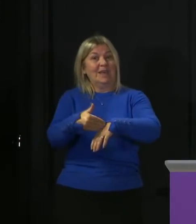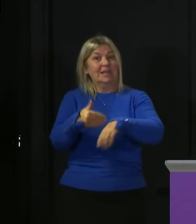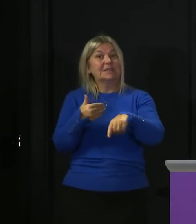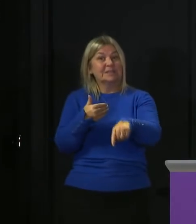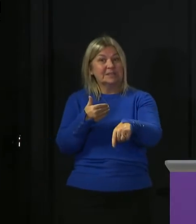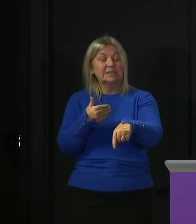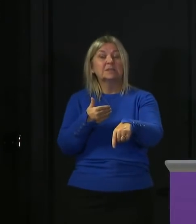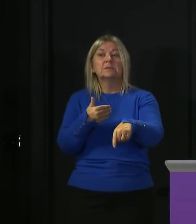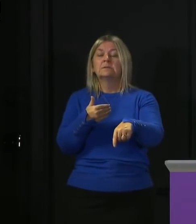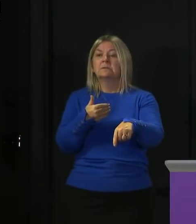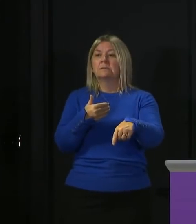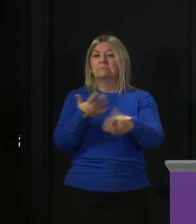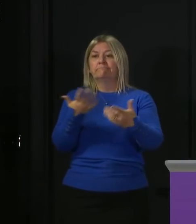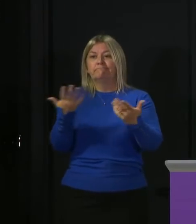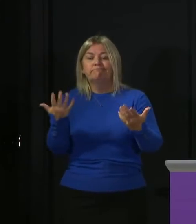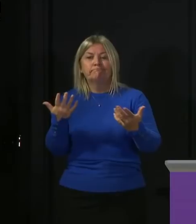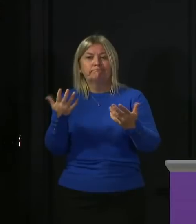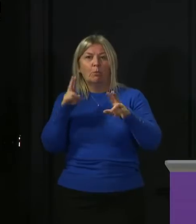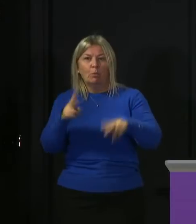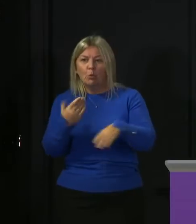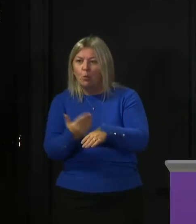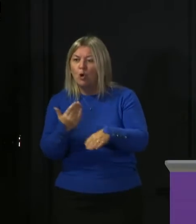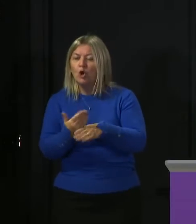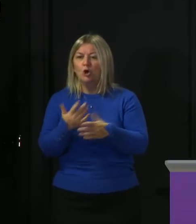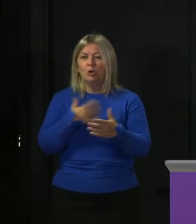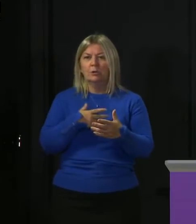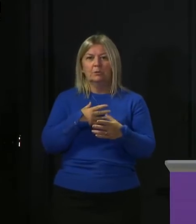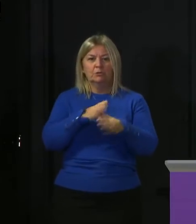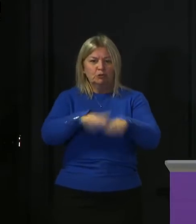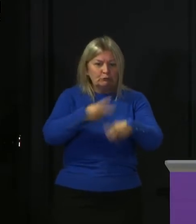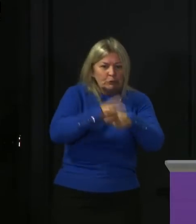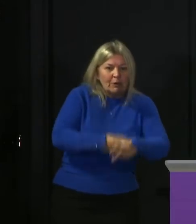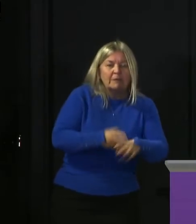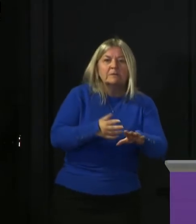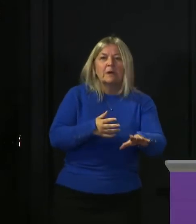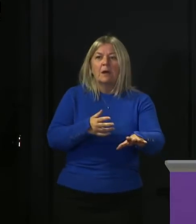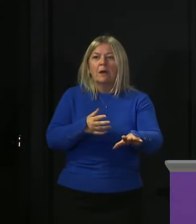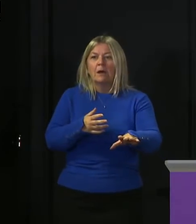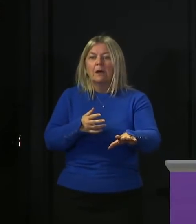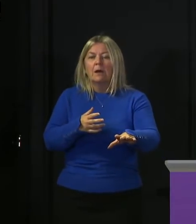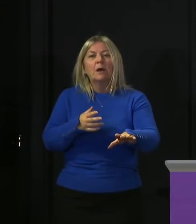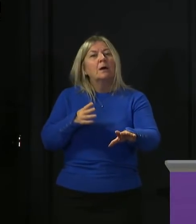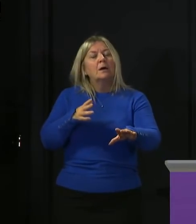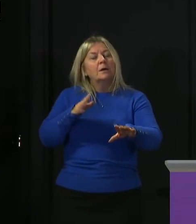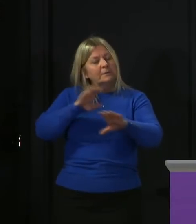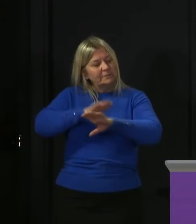of juggling working and childcare will have been, again not exclusively but disproportionately,